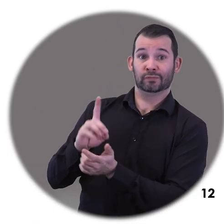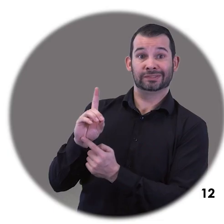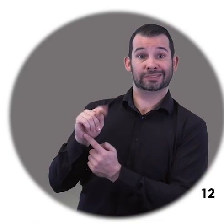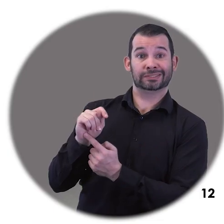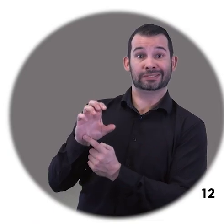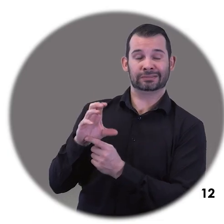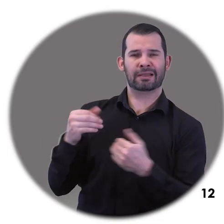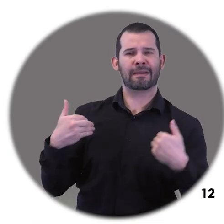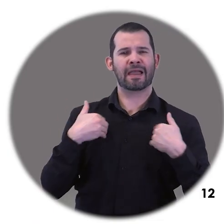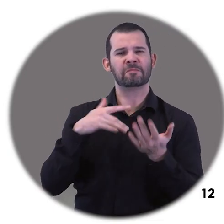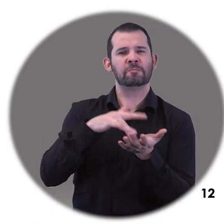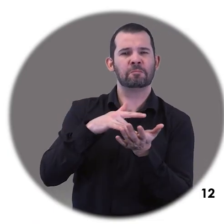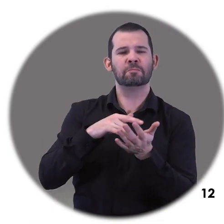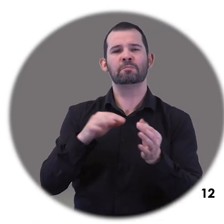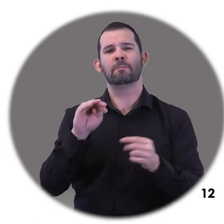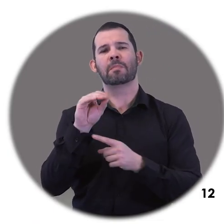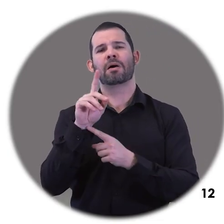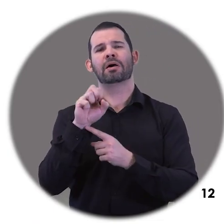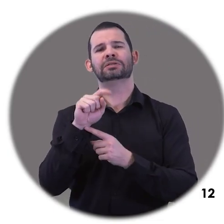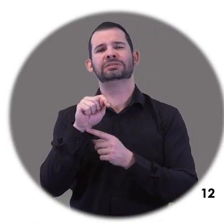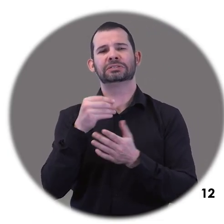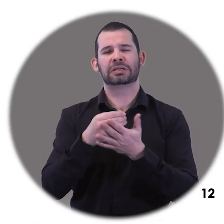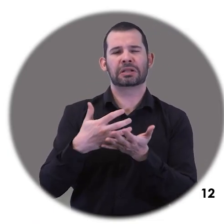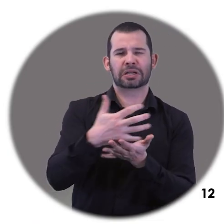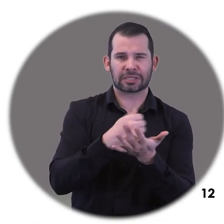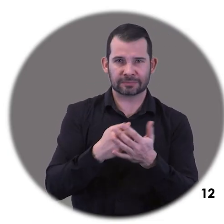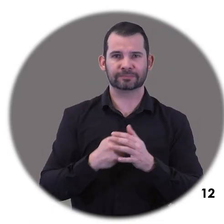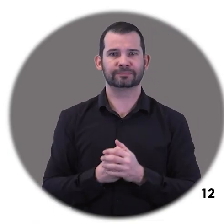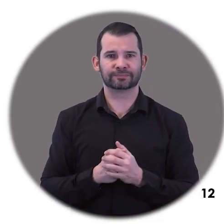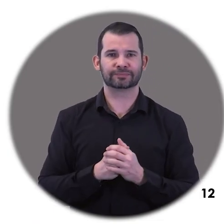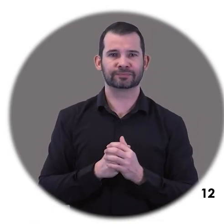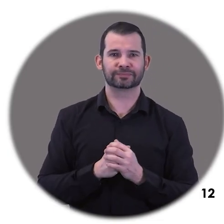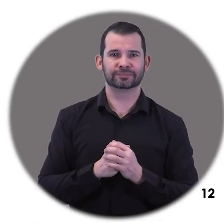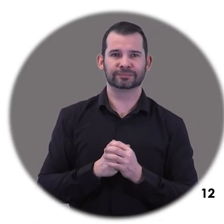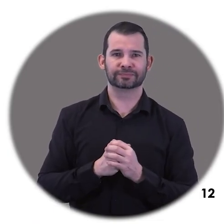approved for the DTC, and have a modest income.